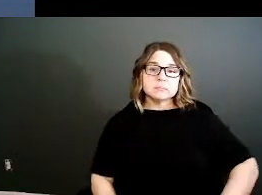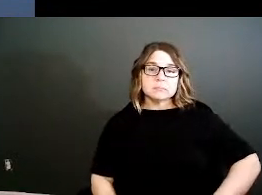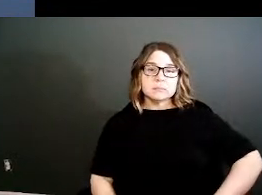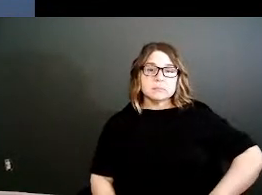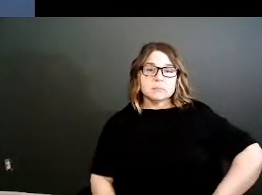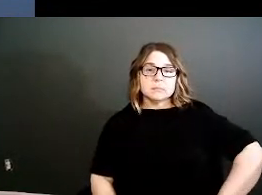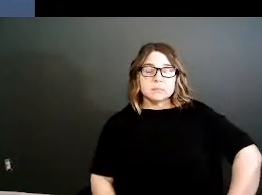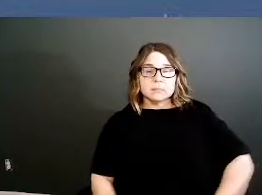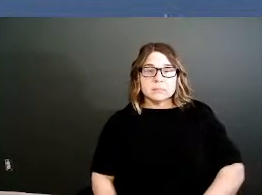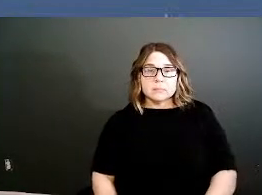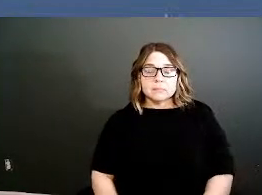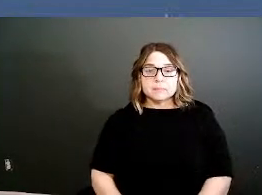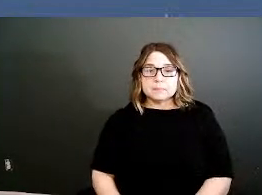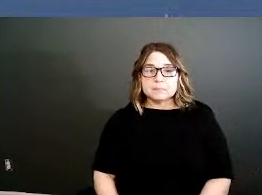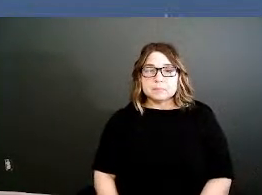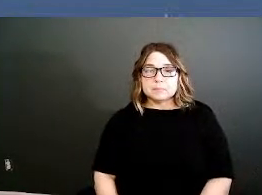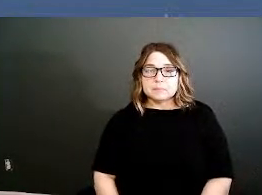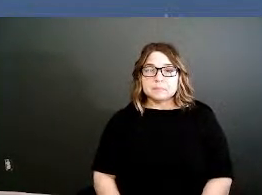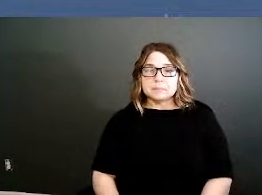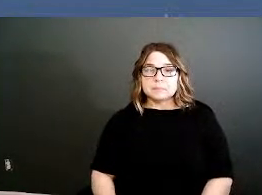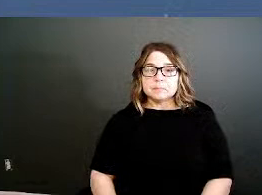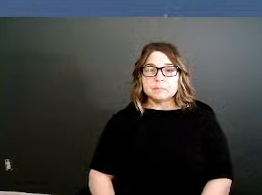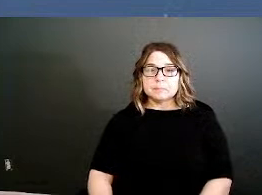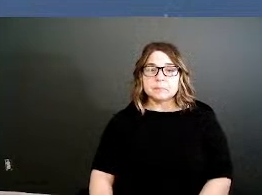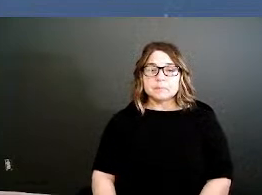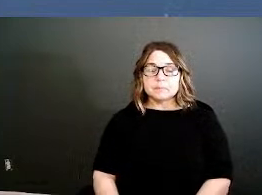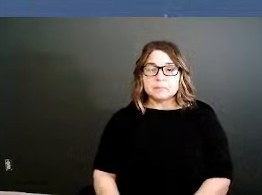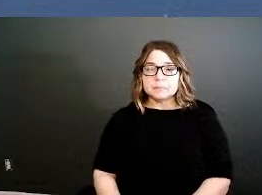I FAVOR INCREASING IMMIGRANT LEGAL DEFENSE FUNDING IN MINNEAPOLIS.